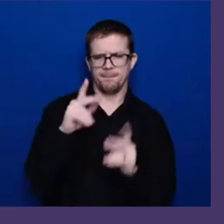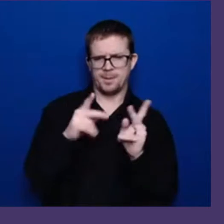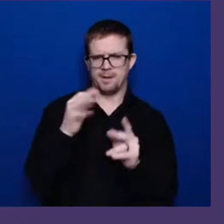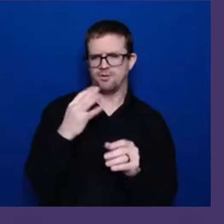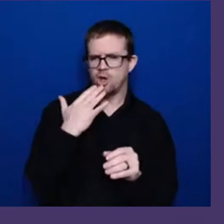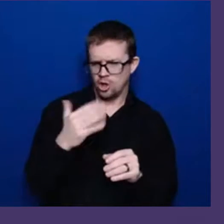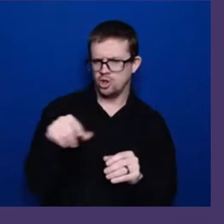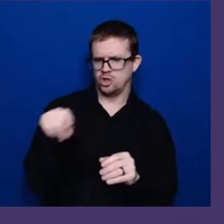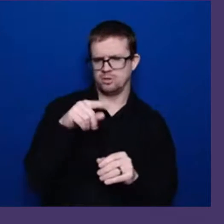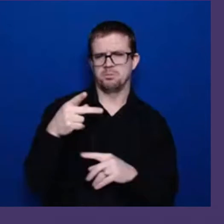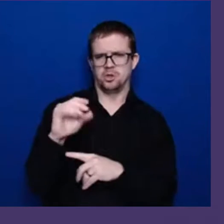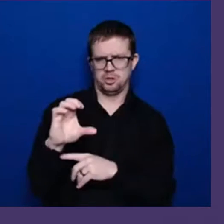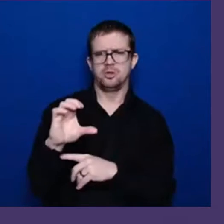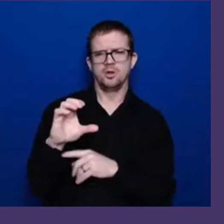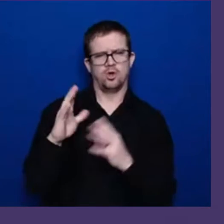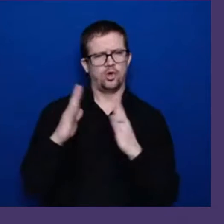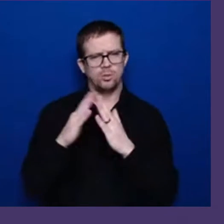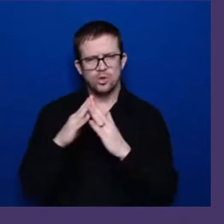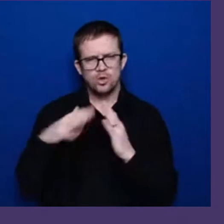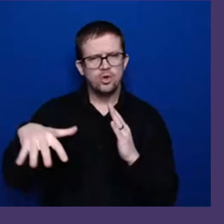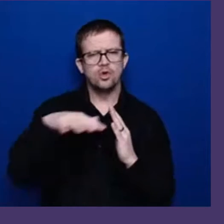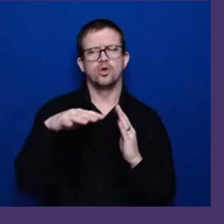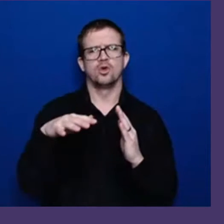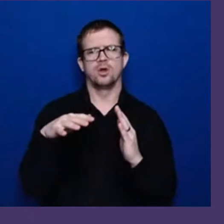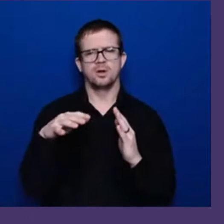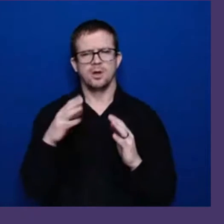the same rights and privileges as anyone else.